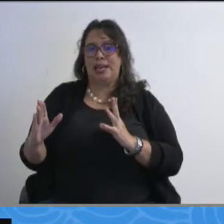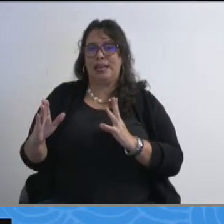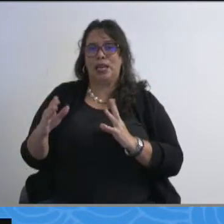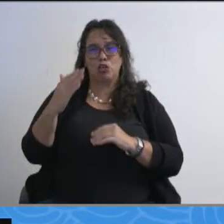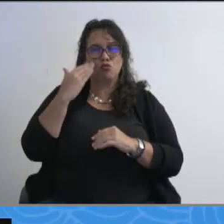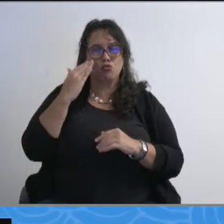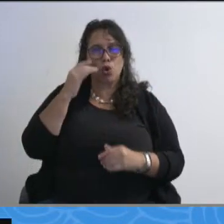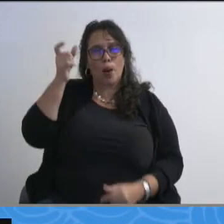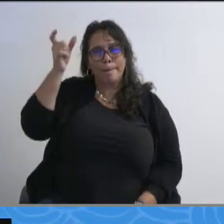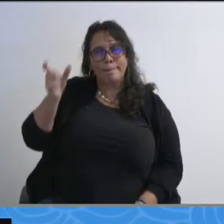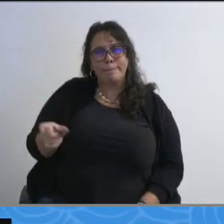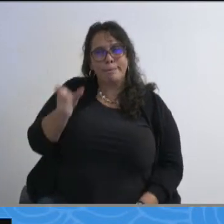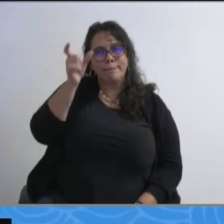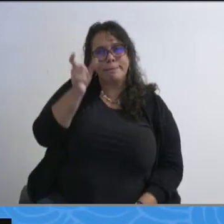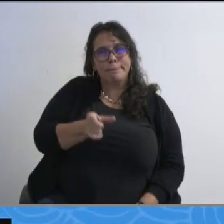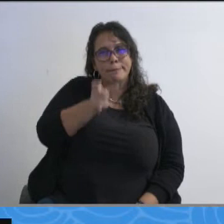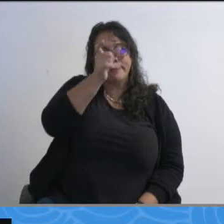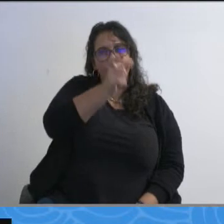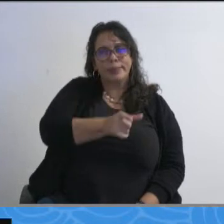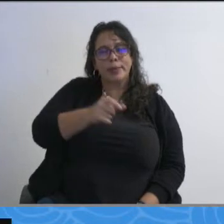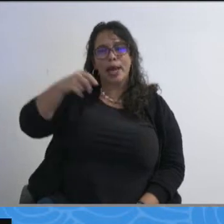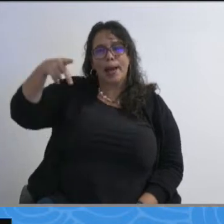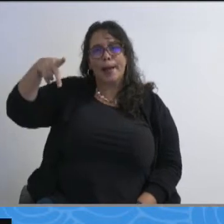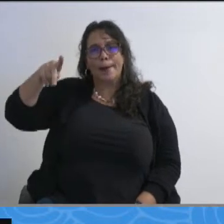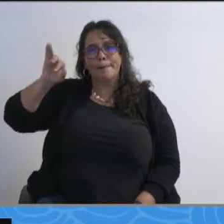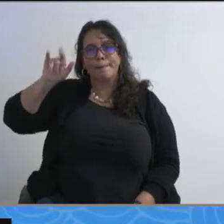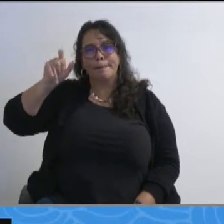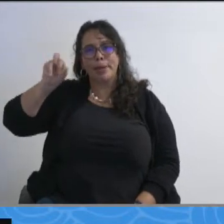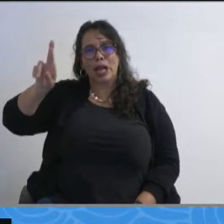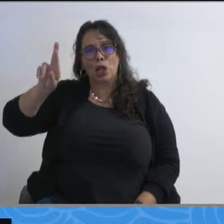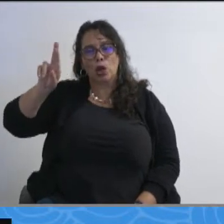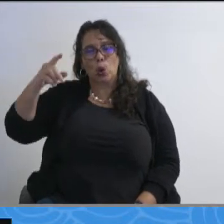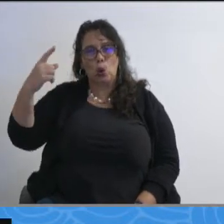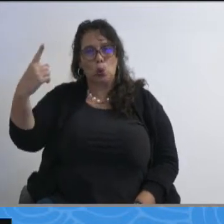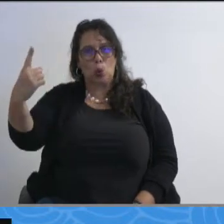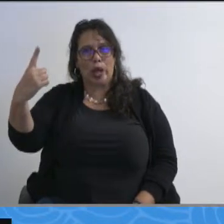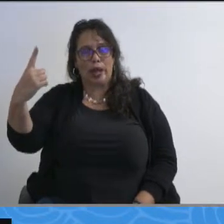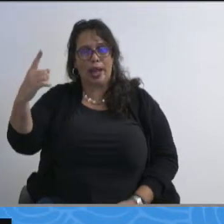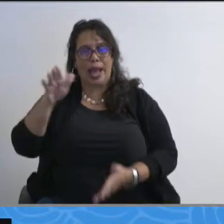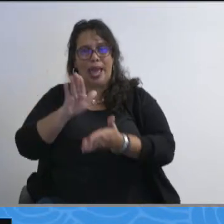or pillar number one, which is academic acceleration and support.